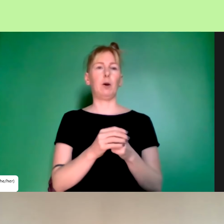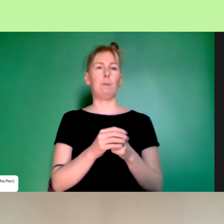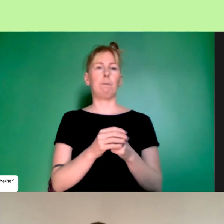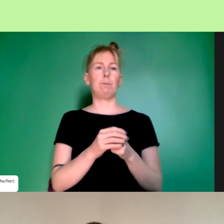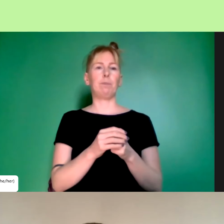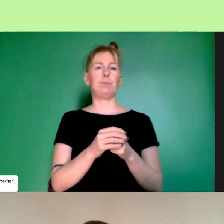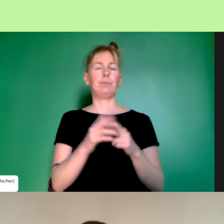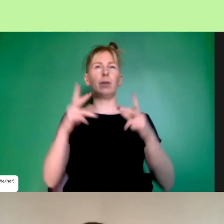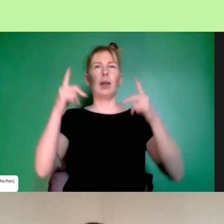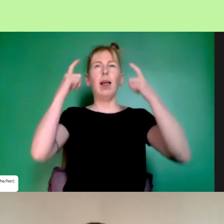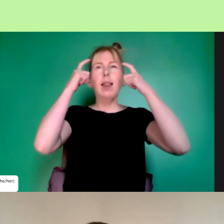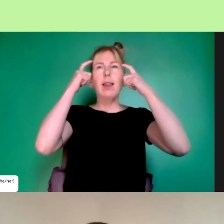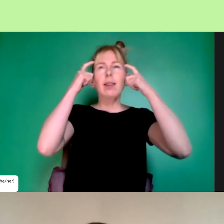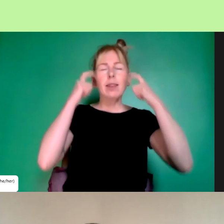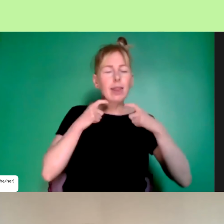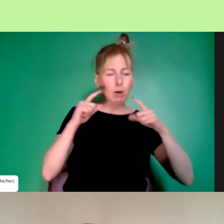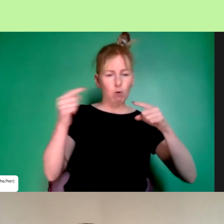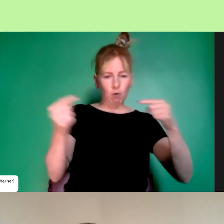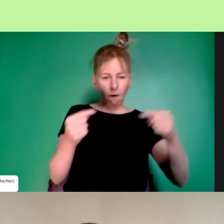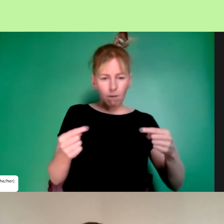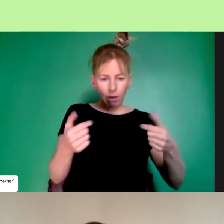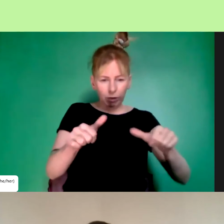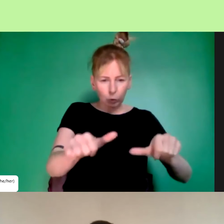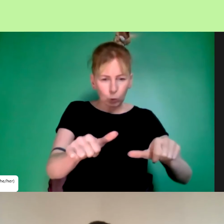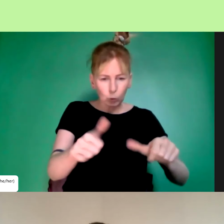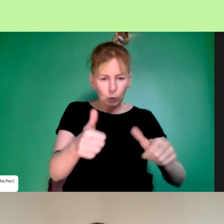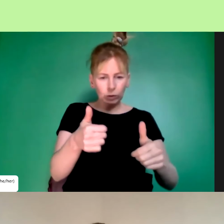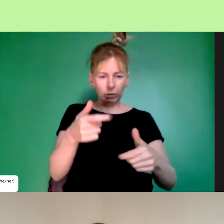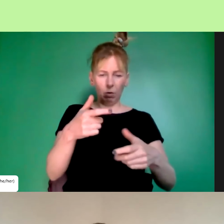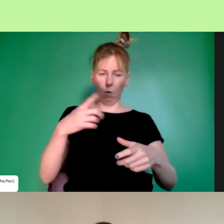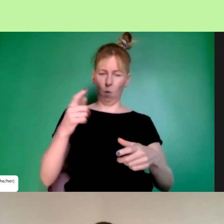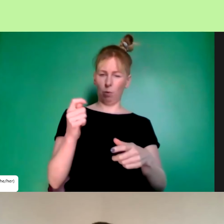sort of producing binaries all the time. Khanyisile, I thought it was interesting to